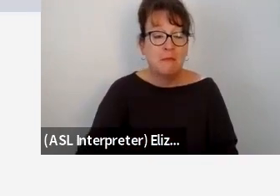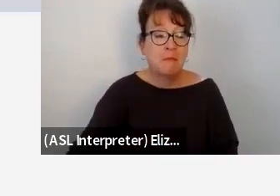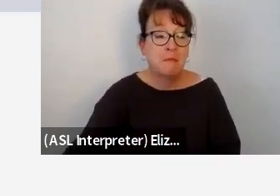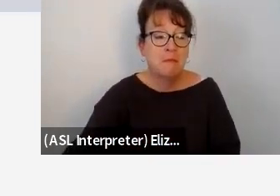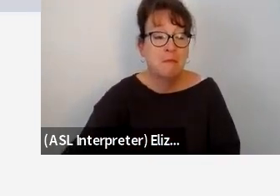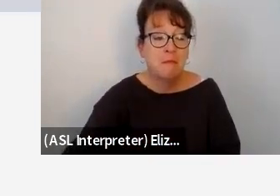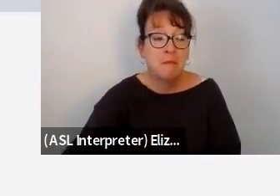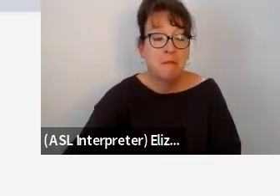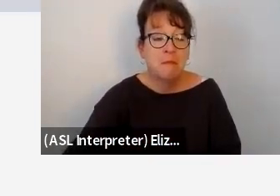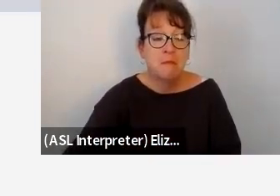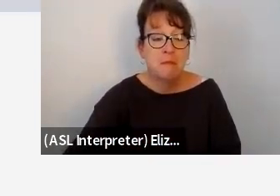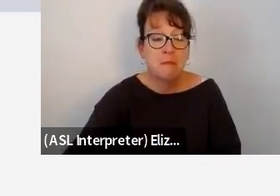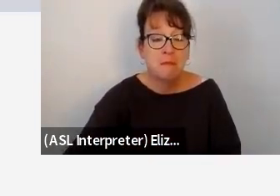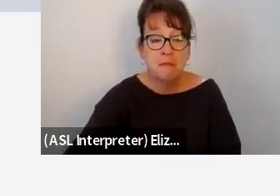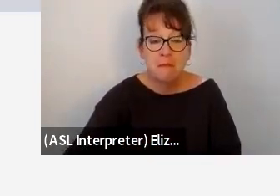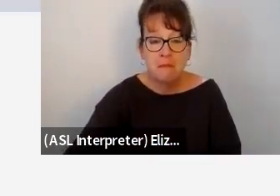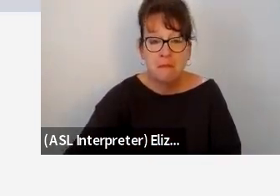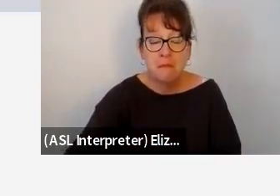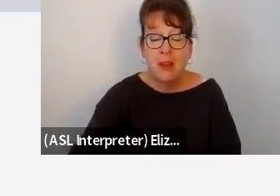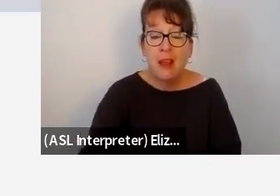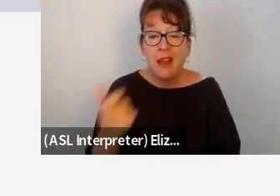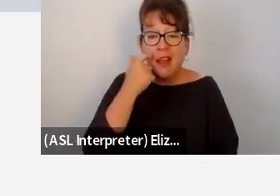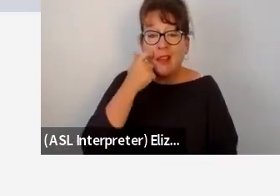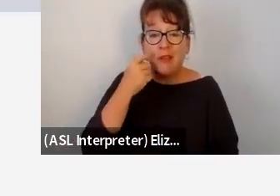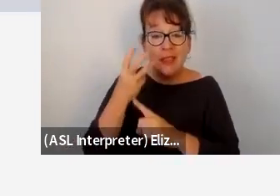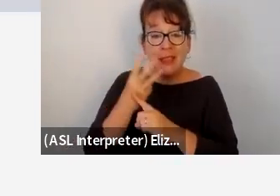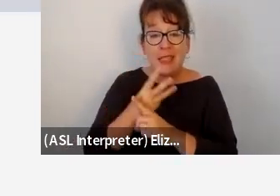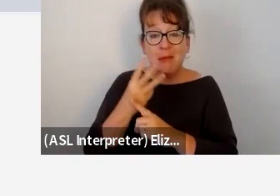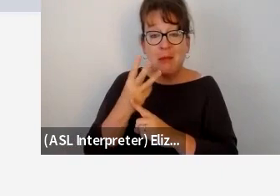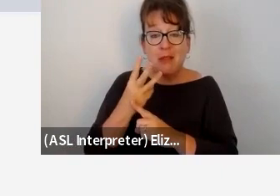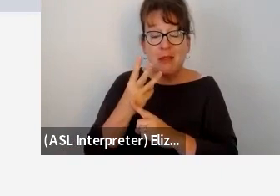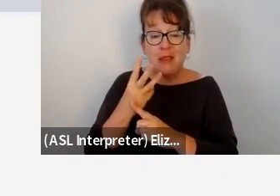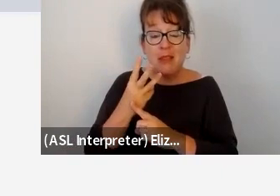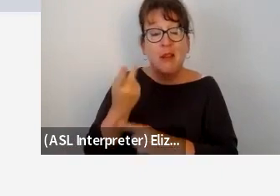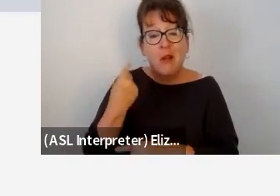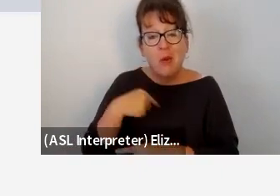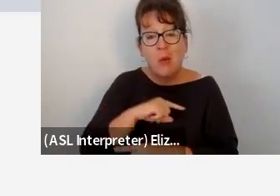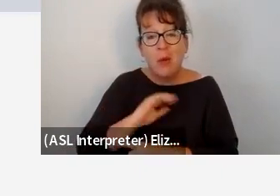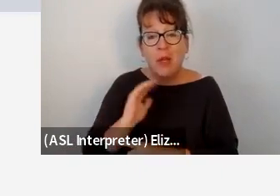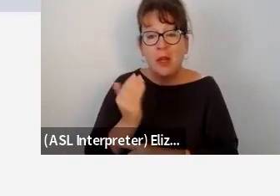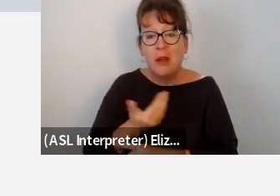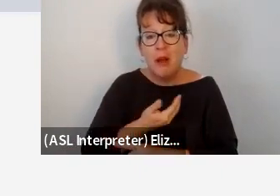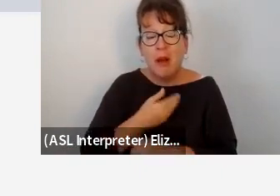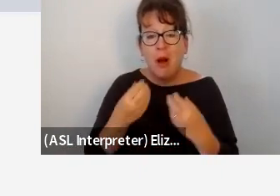taking place within a certain distance of a port. And then even though we are certainly